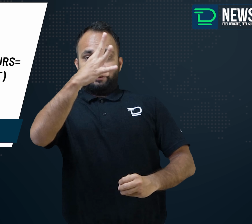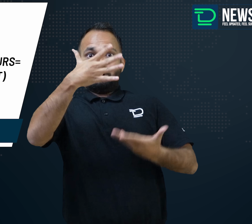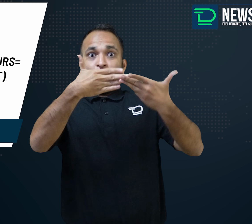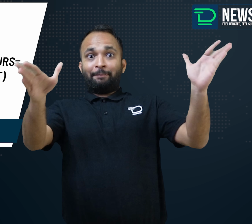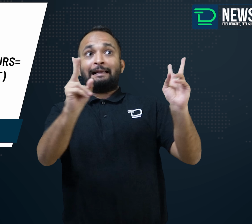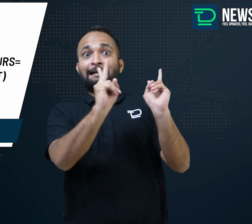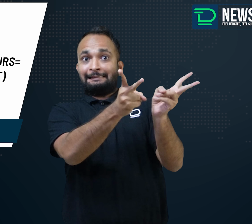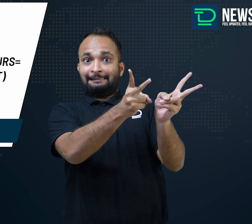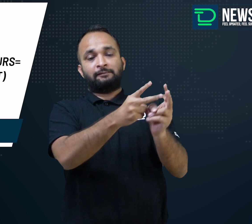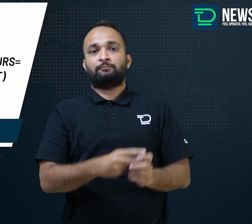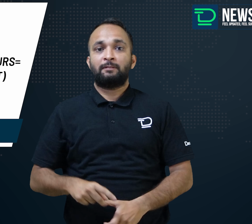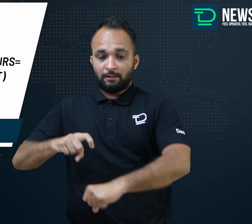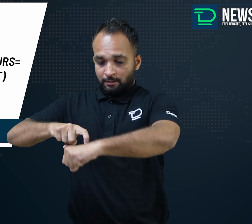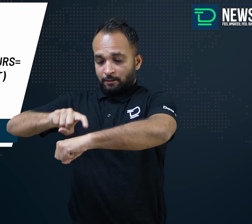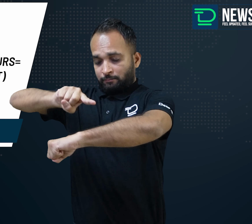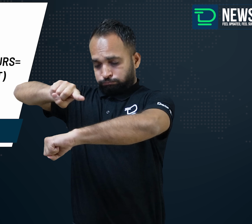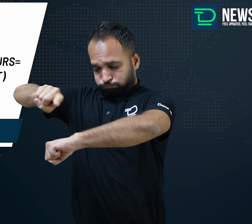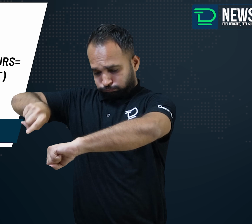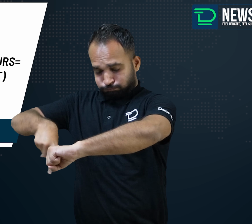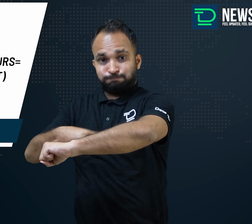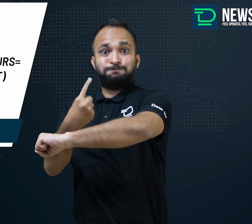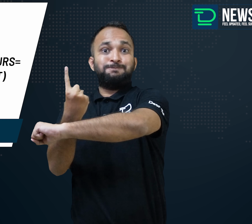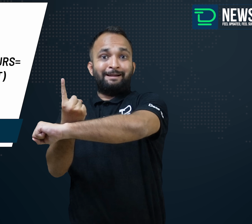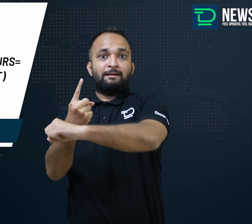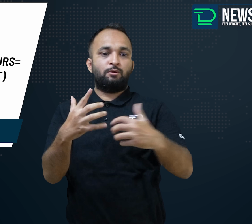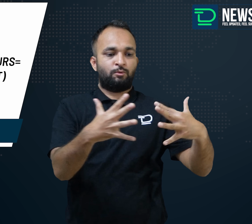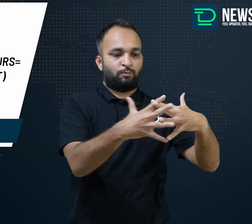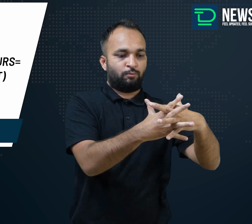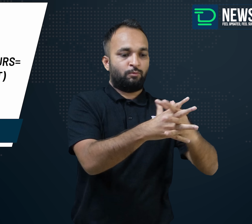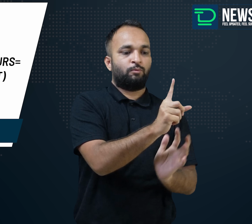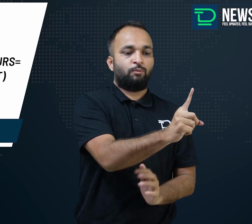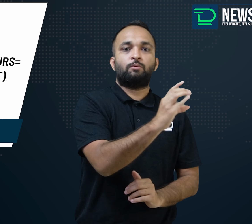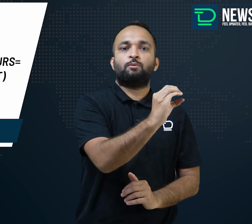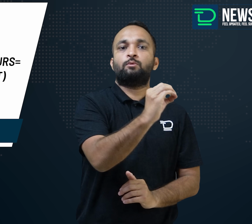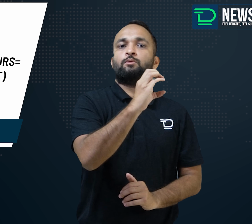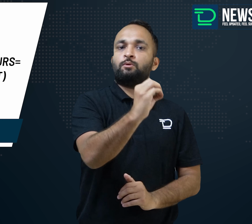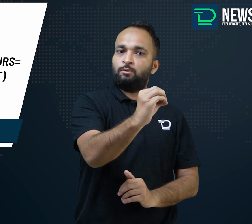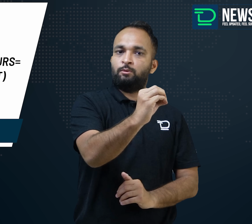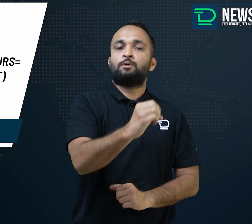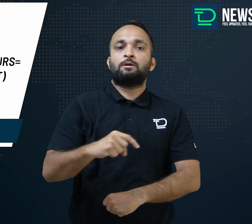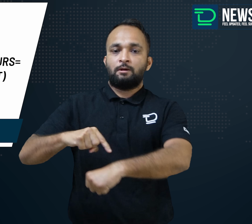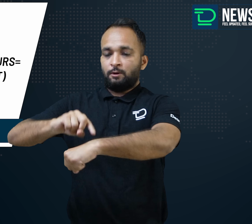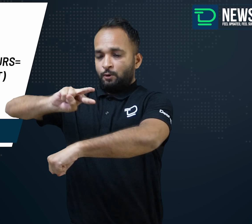You may buy a 100 watts bulb. It runs for 1 hour and takes 100 watts